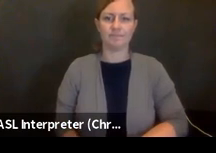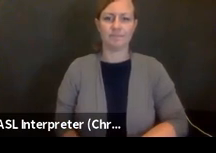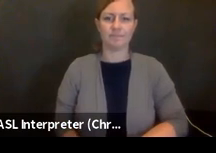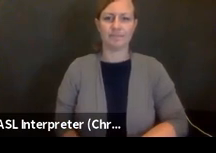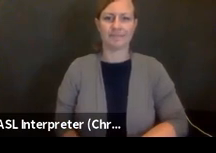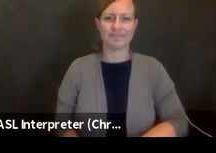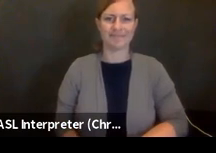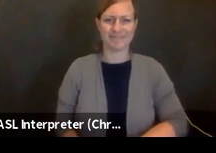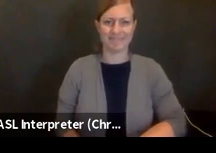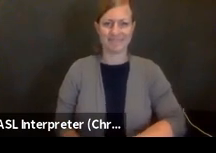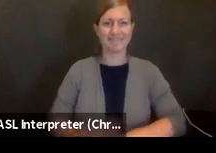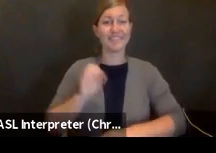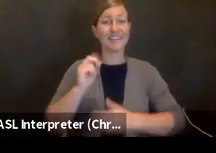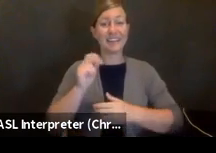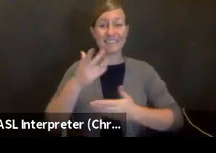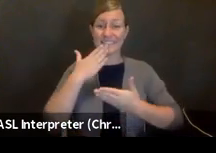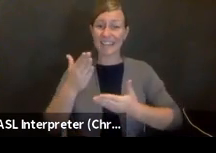ESD 189 - Amy Colburn: Alright, thank you everybody will see you tomorrow.